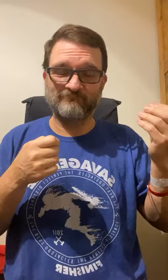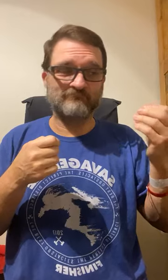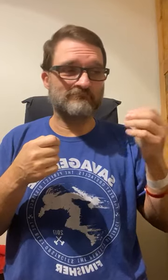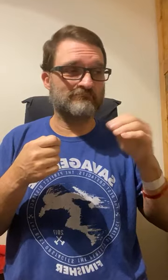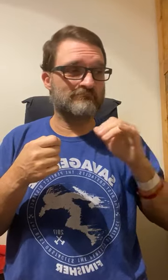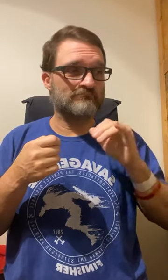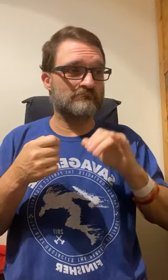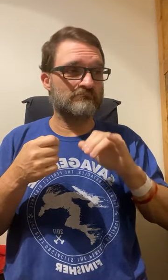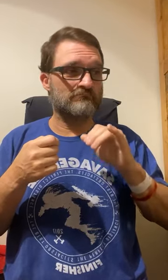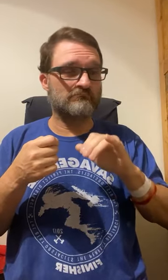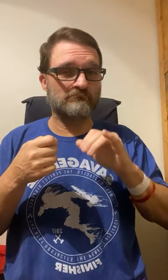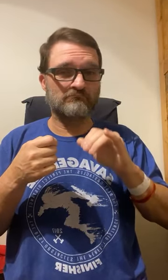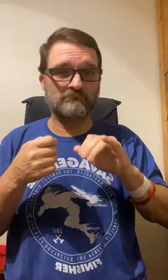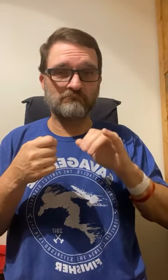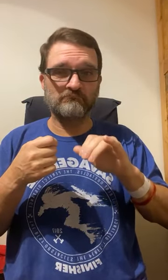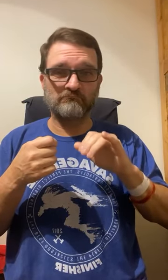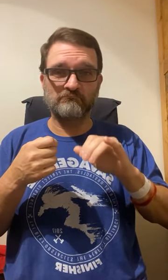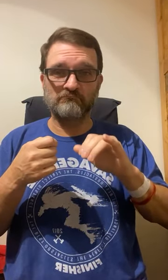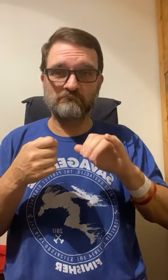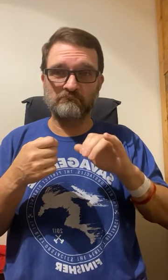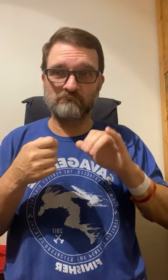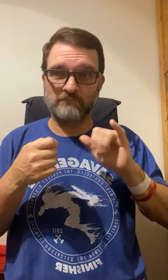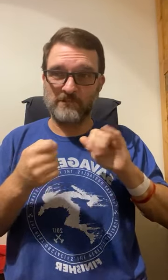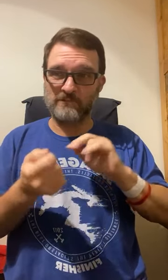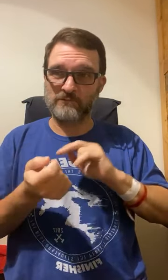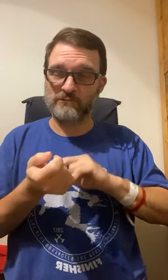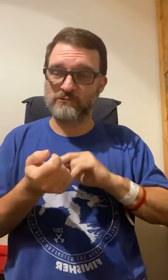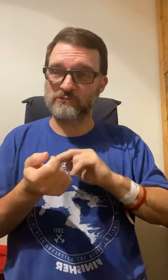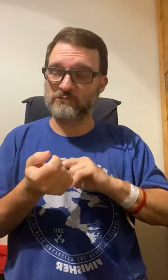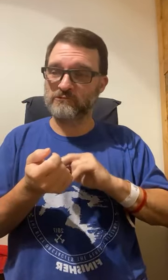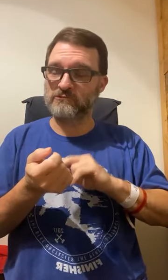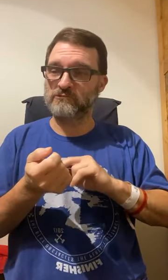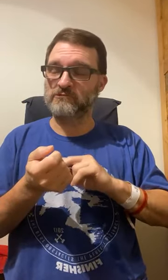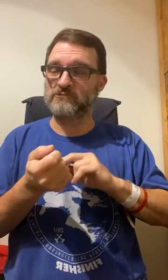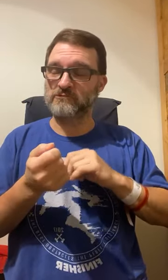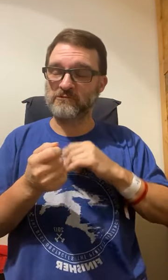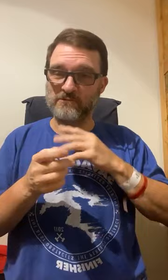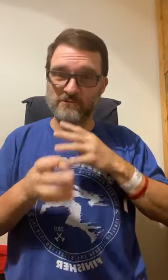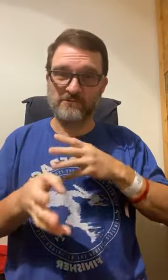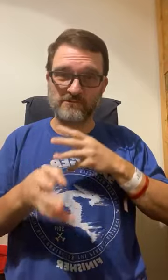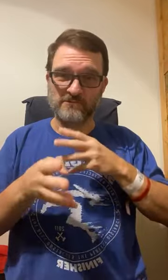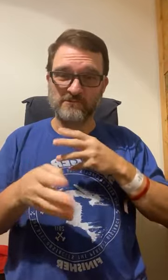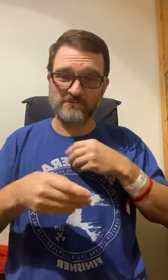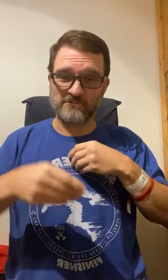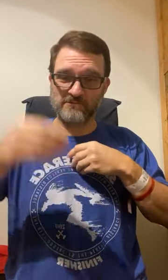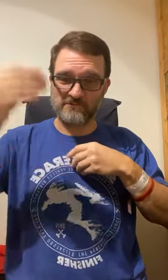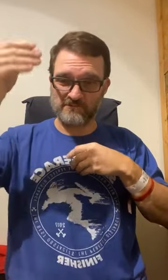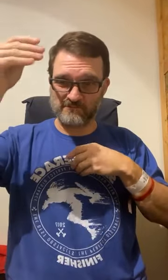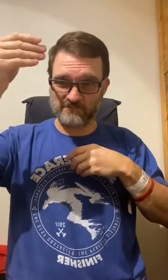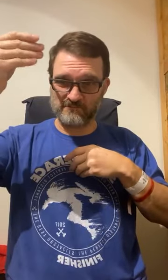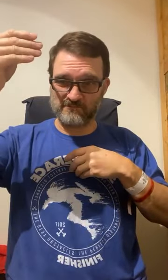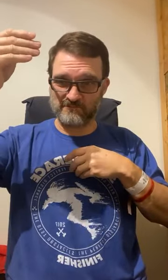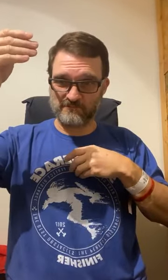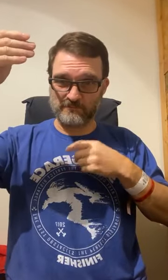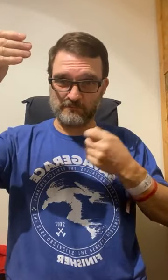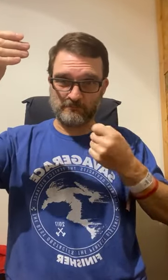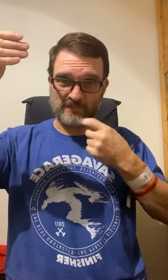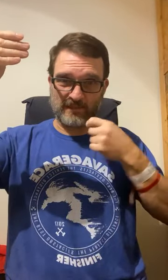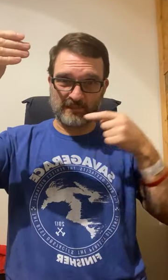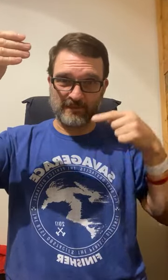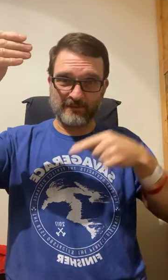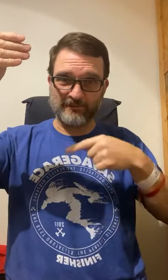Oh wow that nurse.. saw me throwing up and I have this bag of vomit with my medicine pills in there.